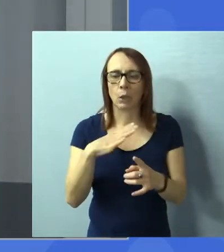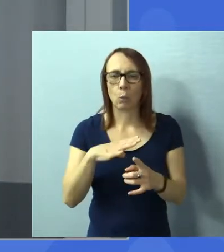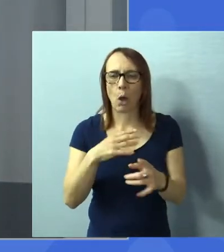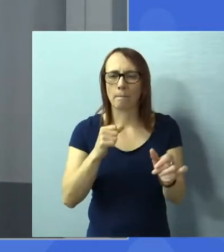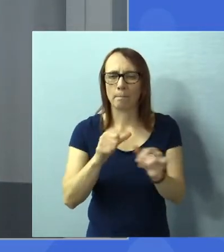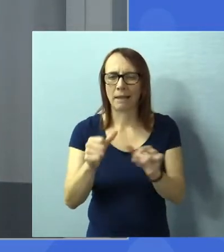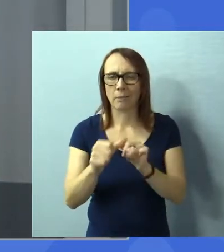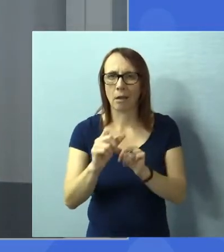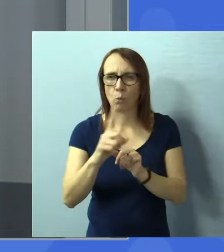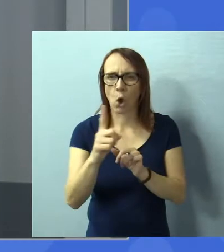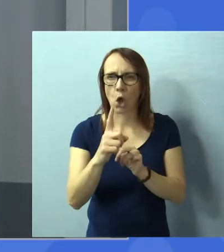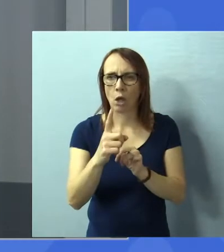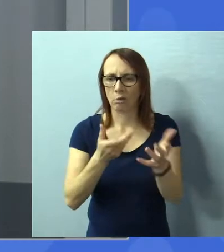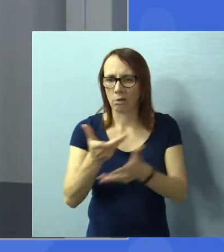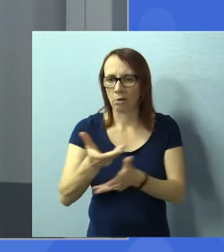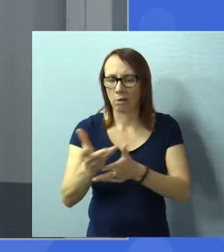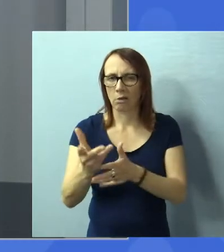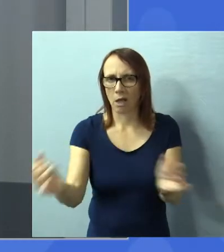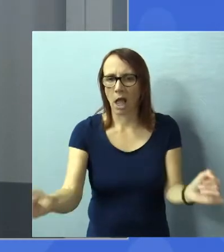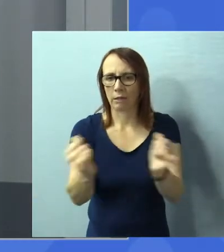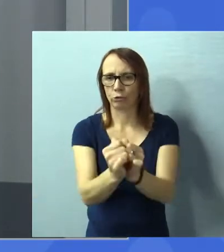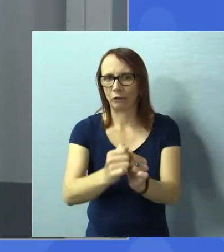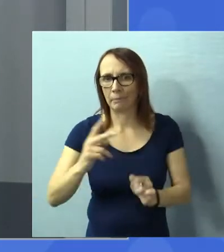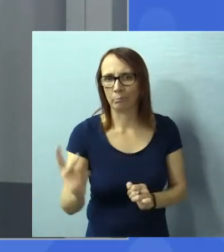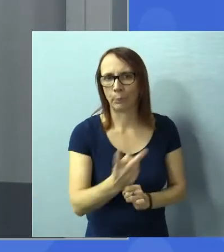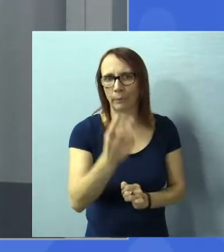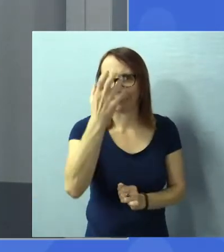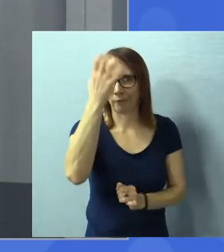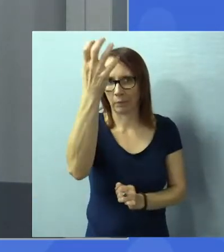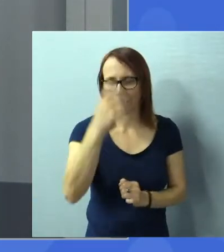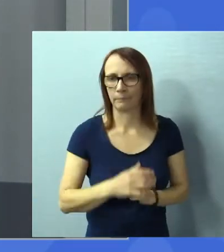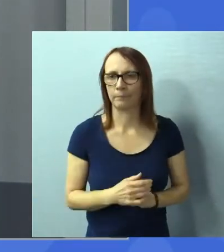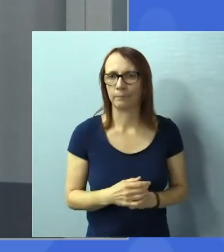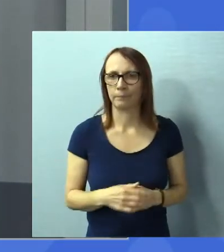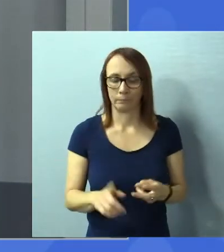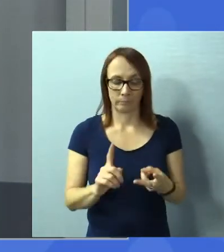and government secondly consent with them to be an effective independence